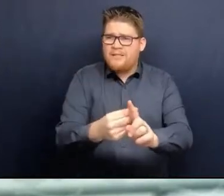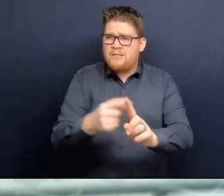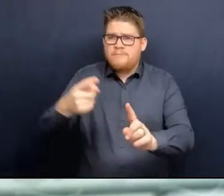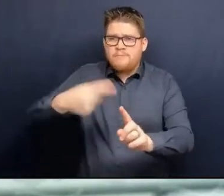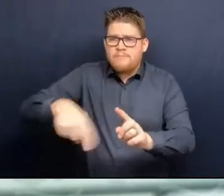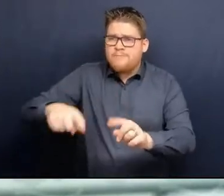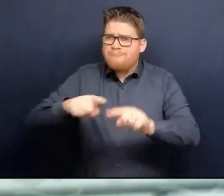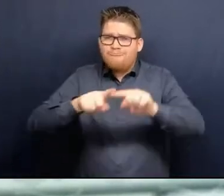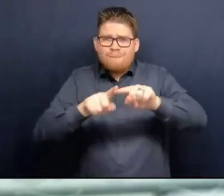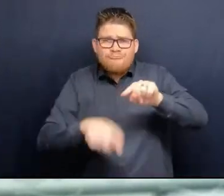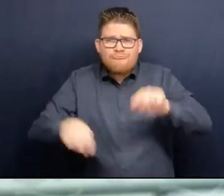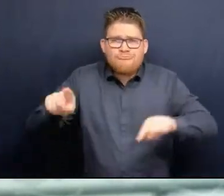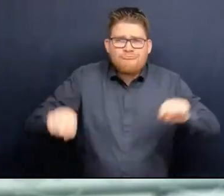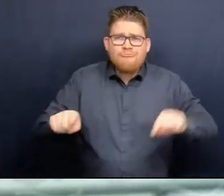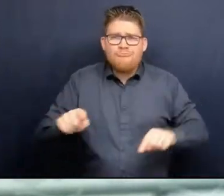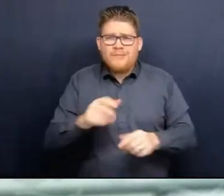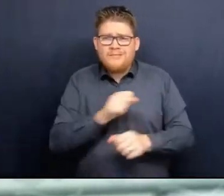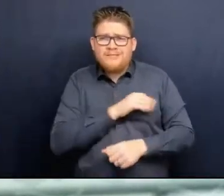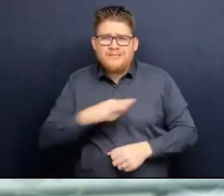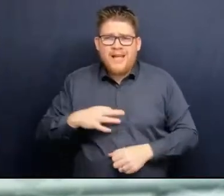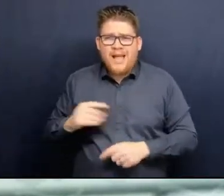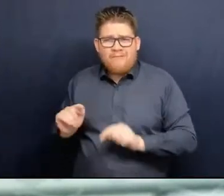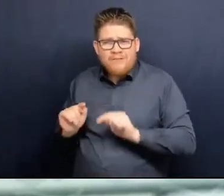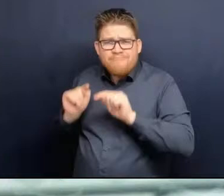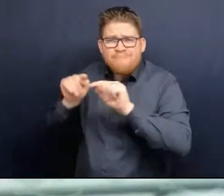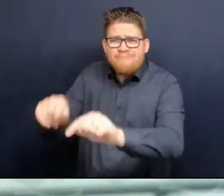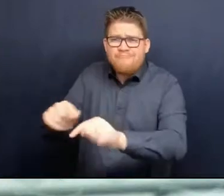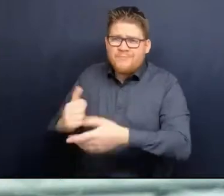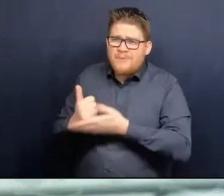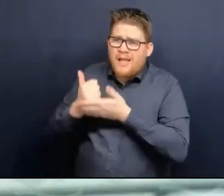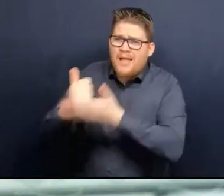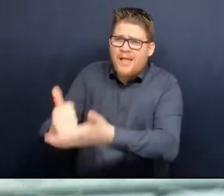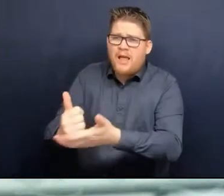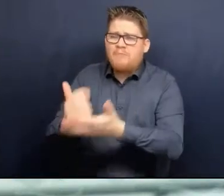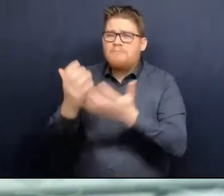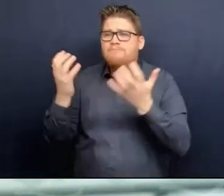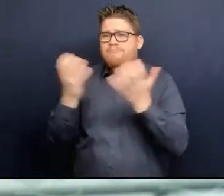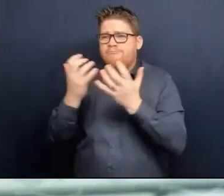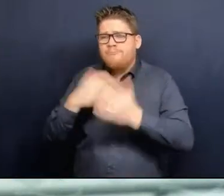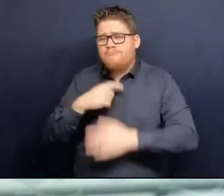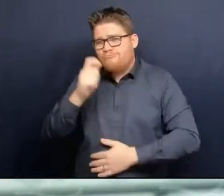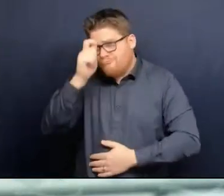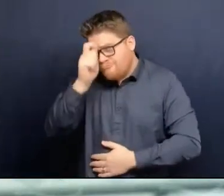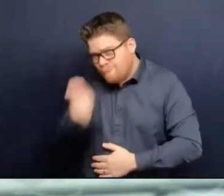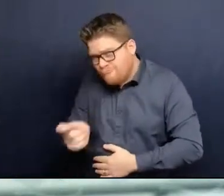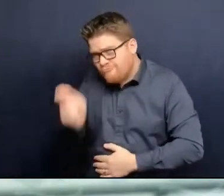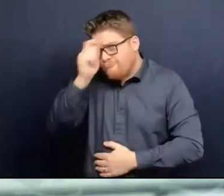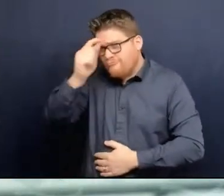stepping up and doing a tremendous job and I just want to express my gratitude. For the